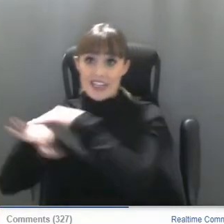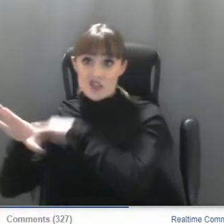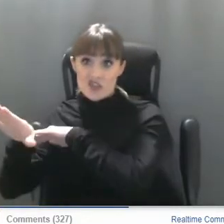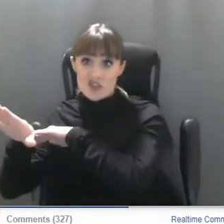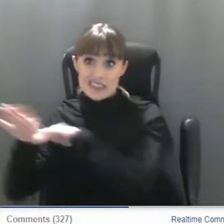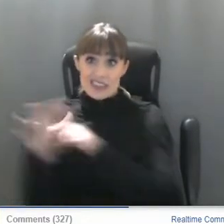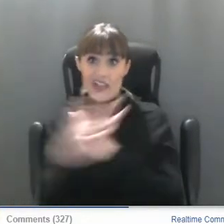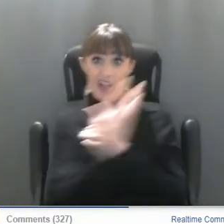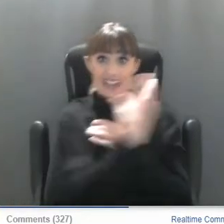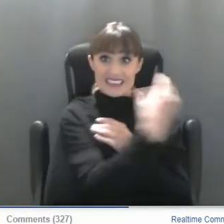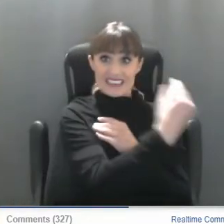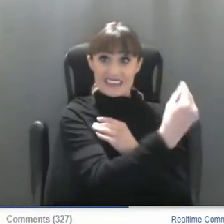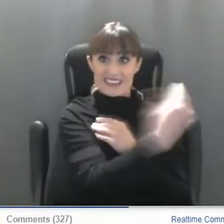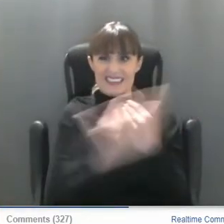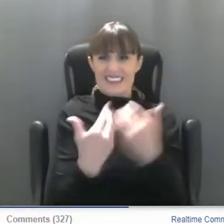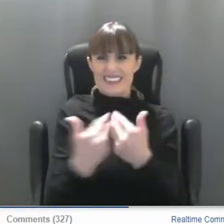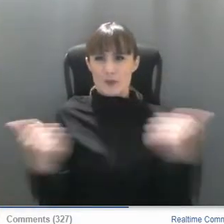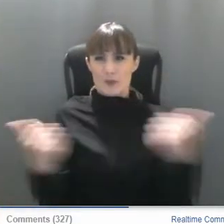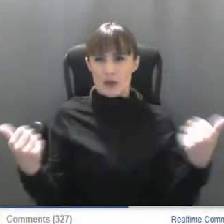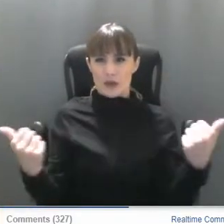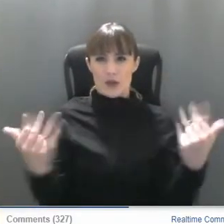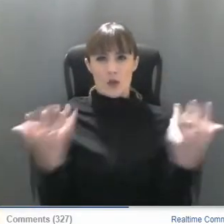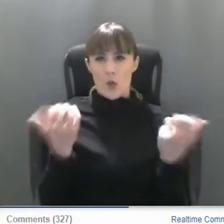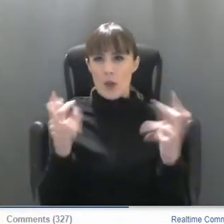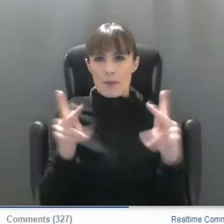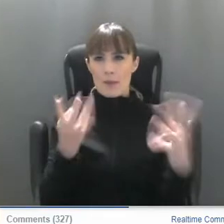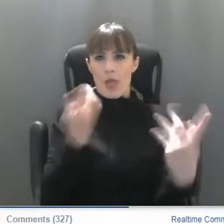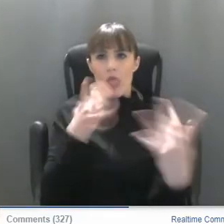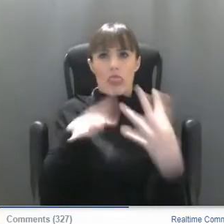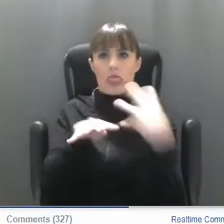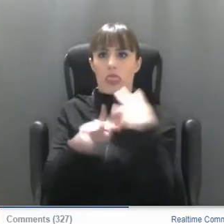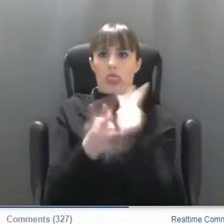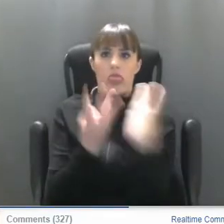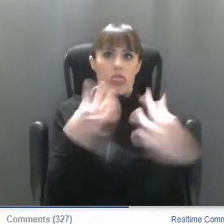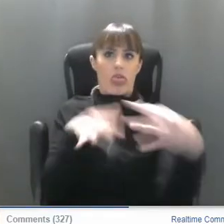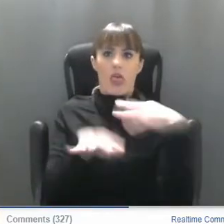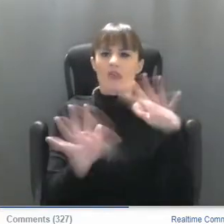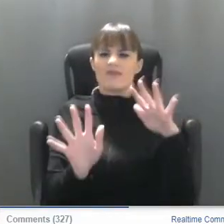overlapping. And then you could see, one of our sweet volunteers back, she's